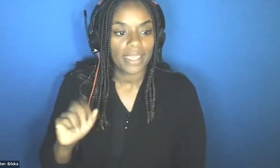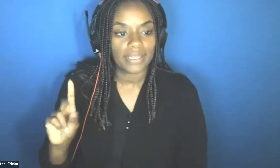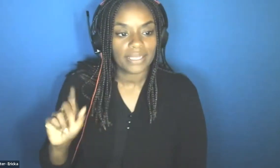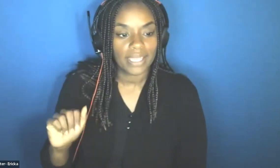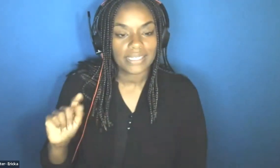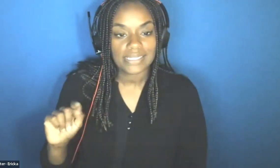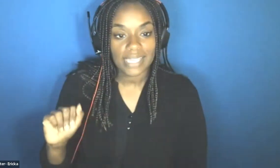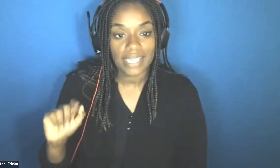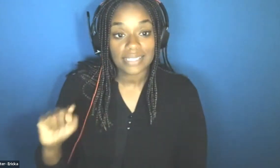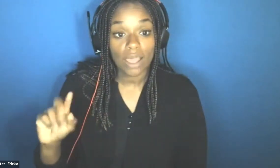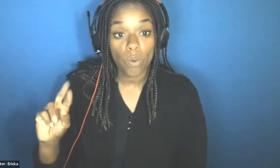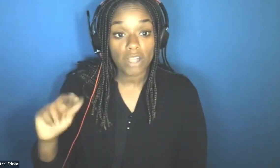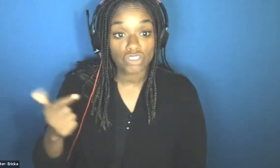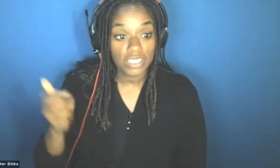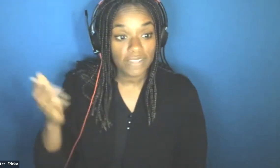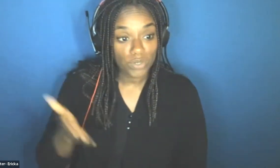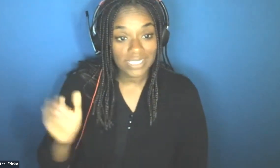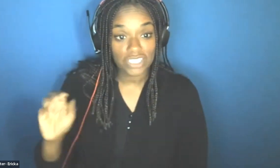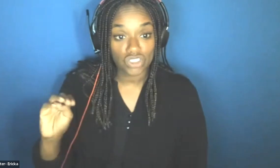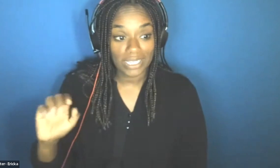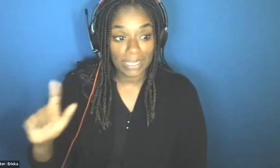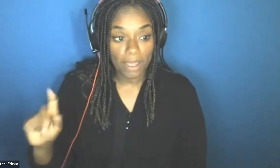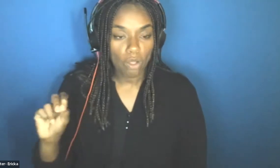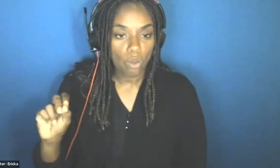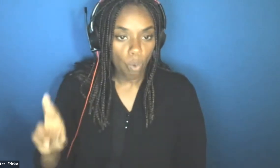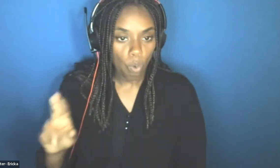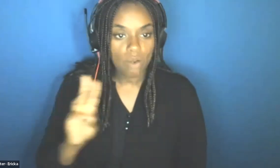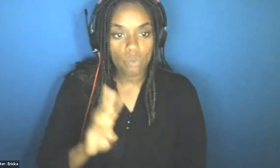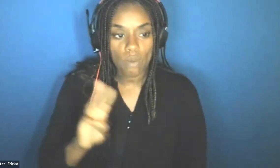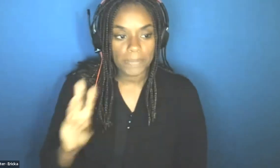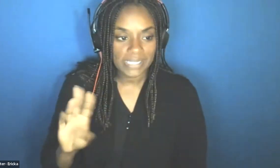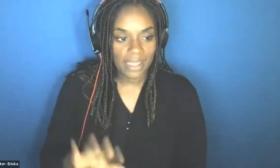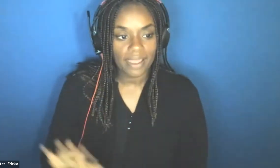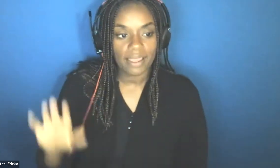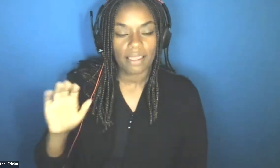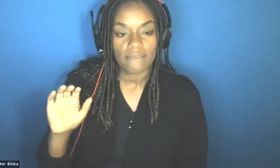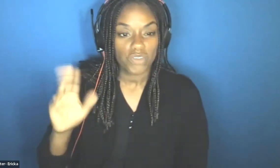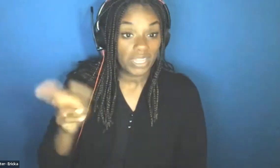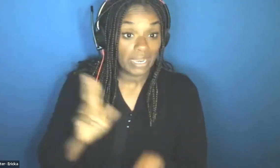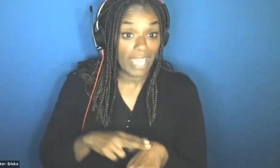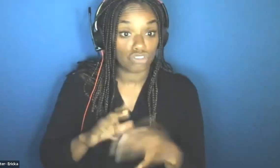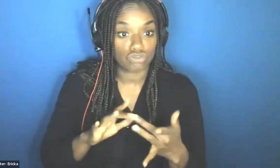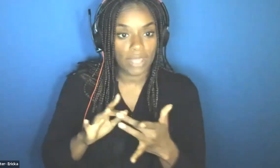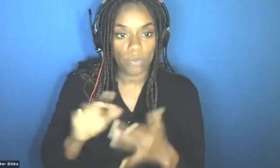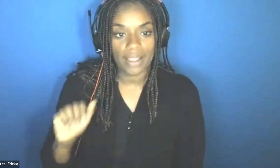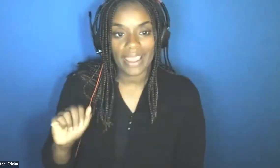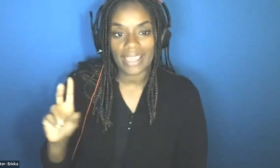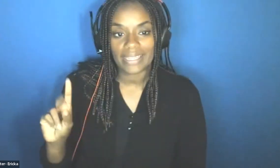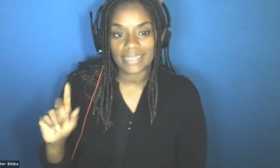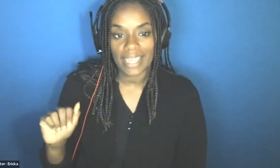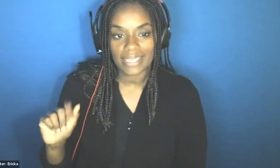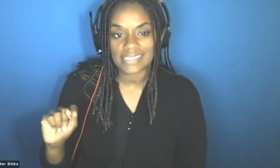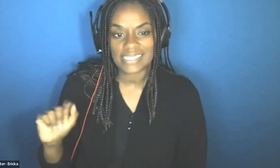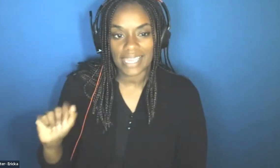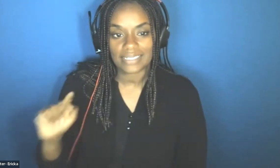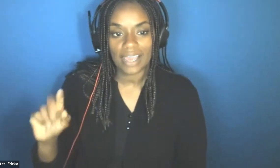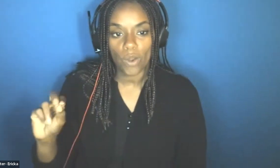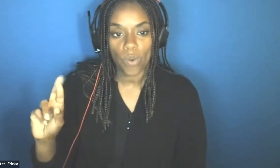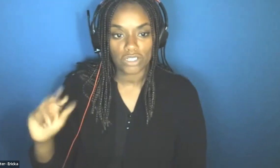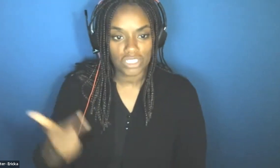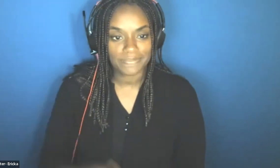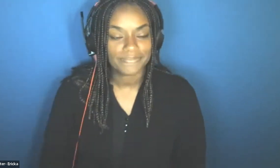When you call that 800 number, you'll be directed to your regional ADA center.